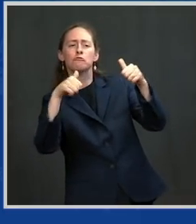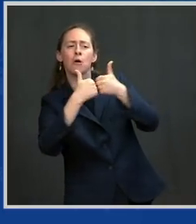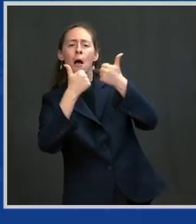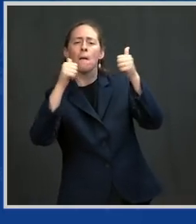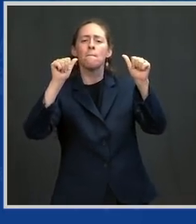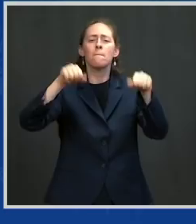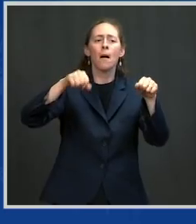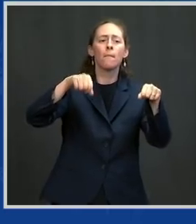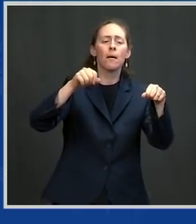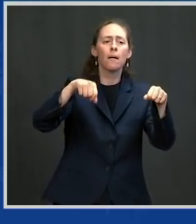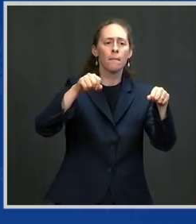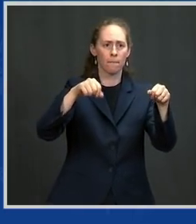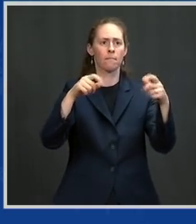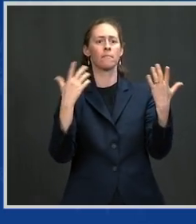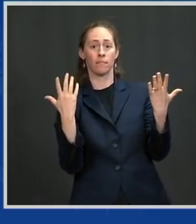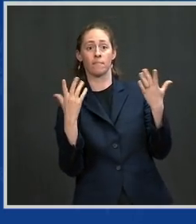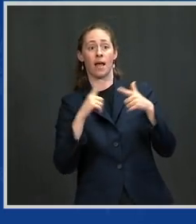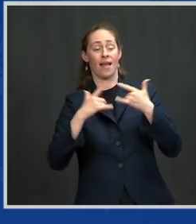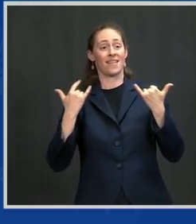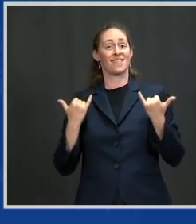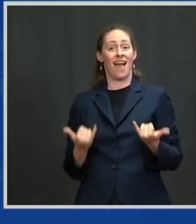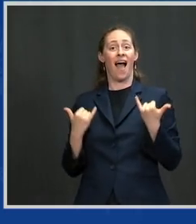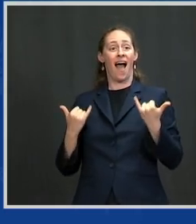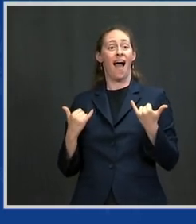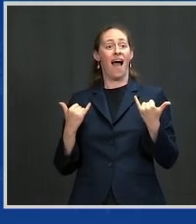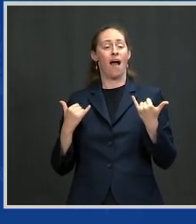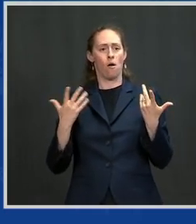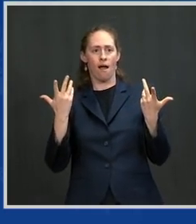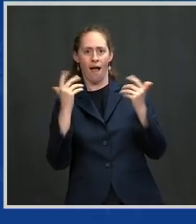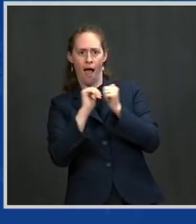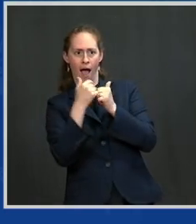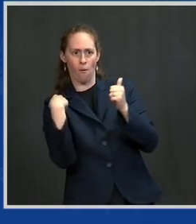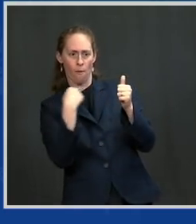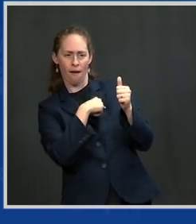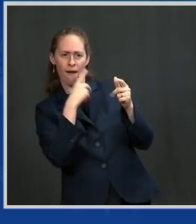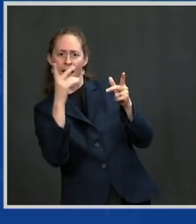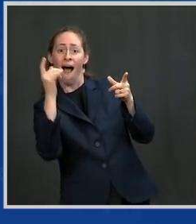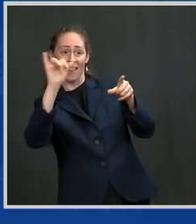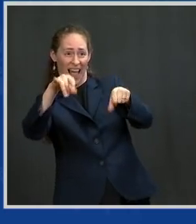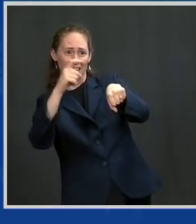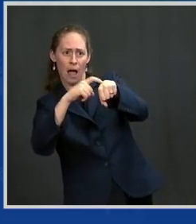We agreed to do more to enhance the resilience of our critical infrastructure around the world,